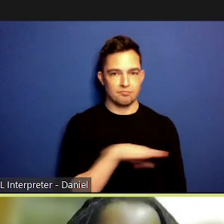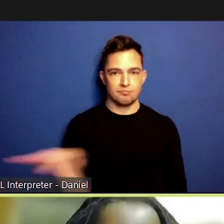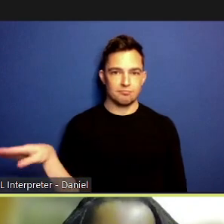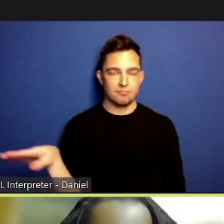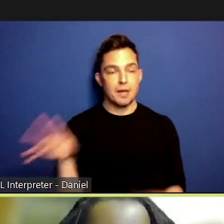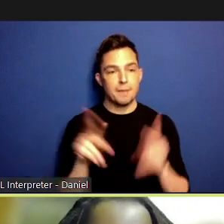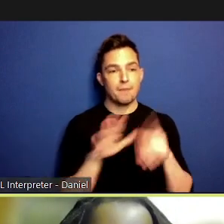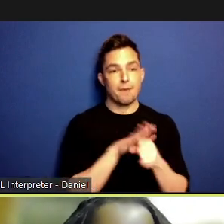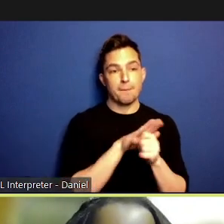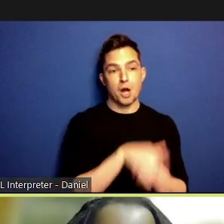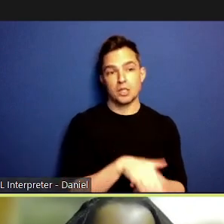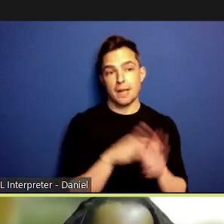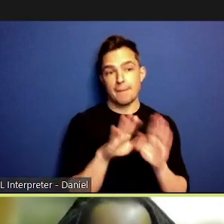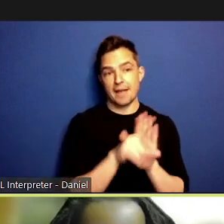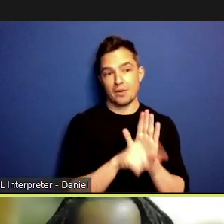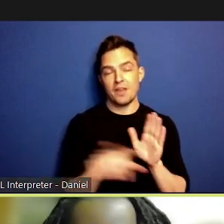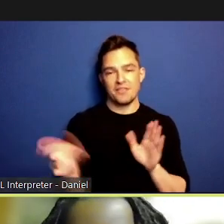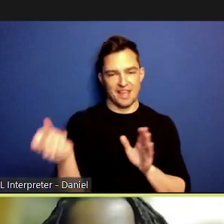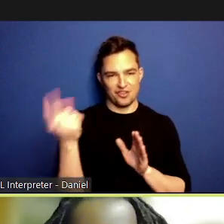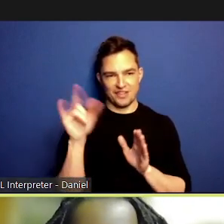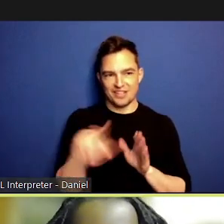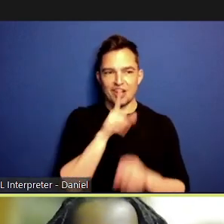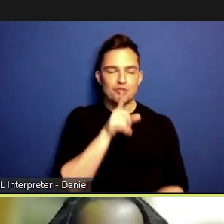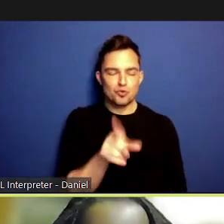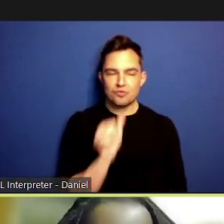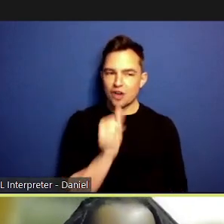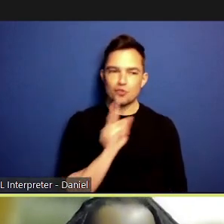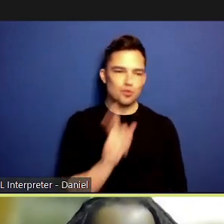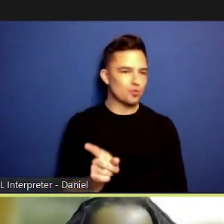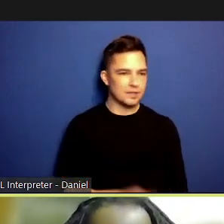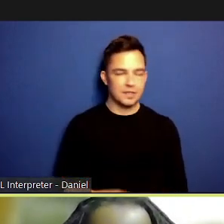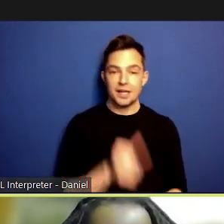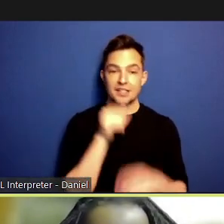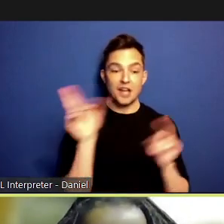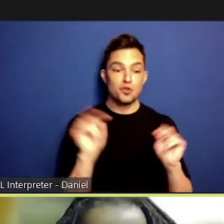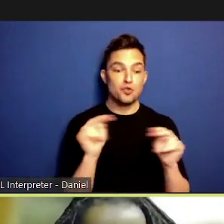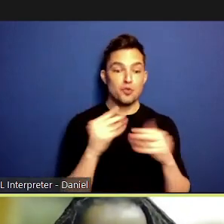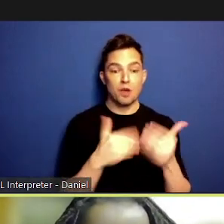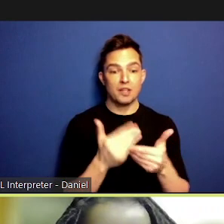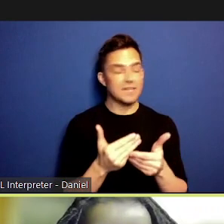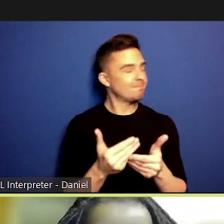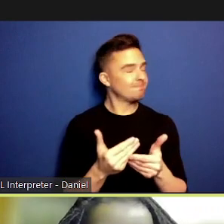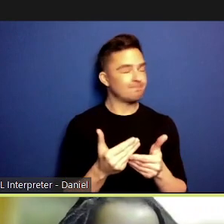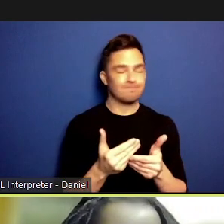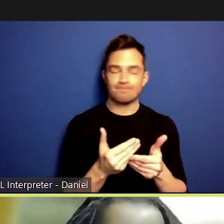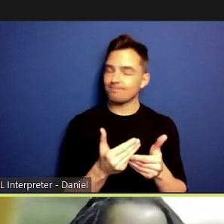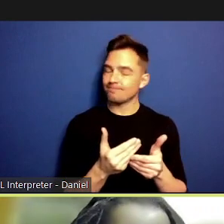backgrounds understand that that is not true. It's not a neutral process, and it does not